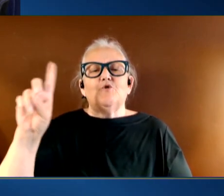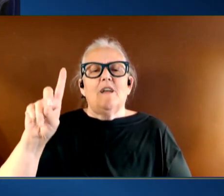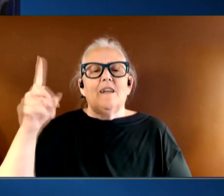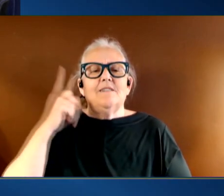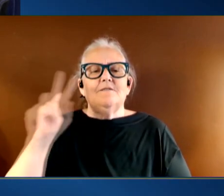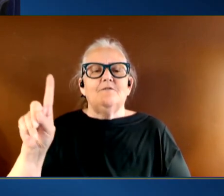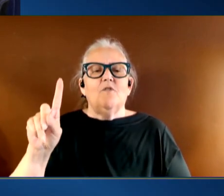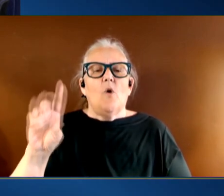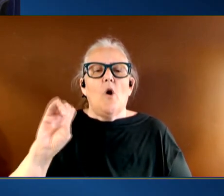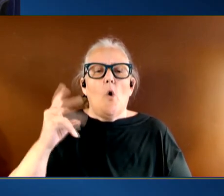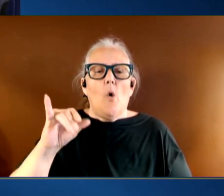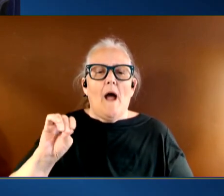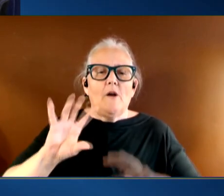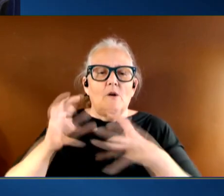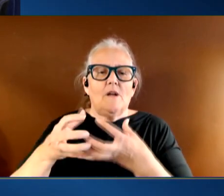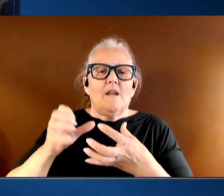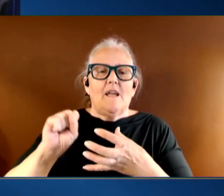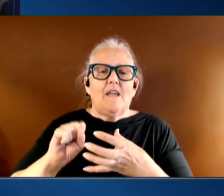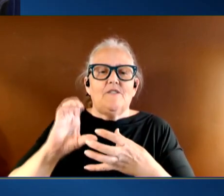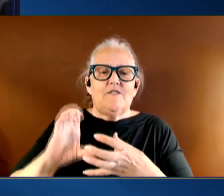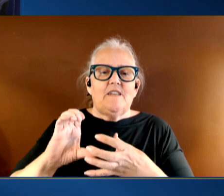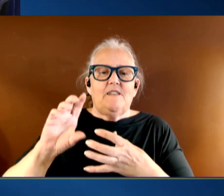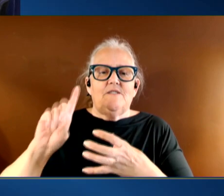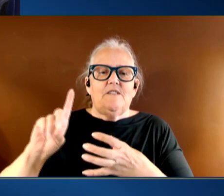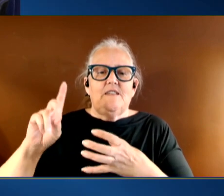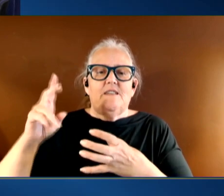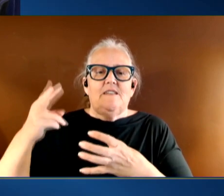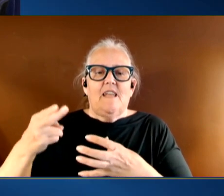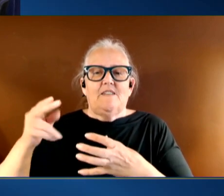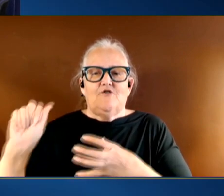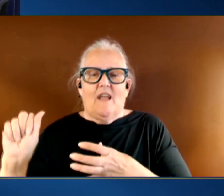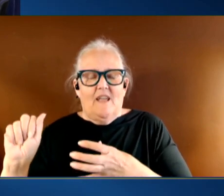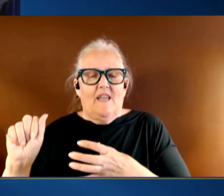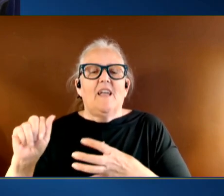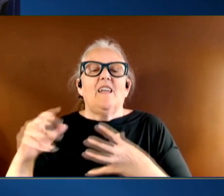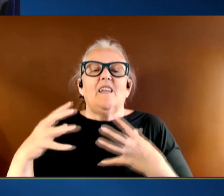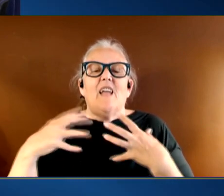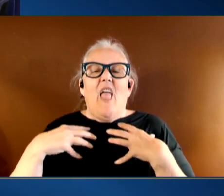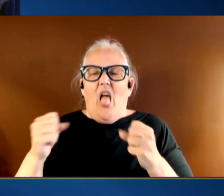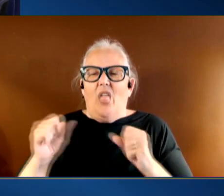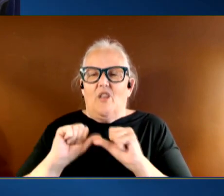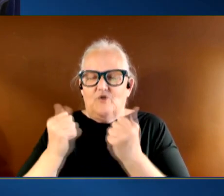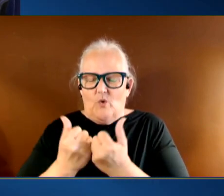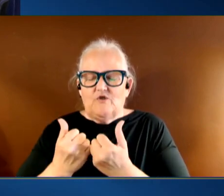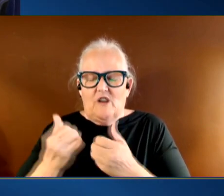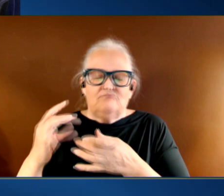or the Ohio Sickle Cell Health Association in Columbus, Ohio. Dr Brian Dixon, director of the